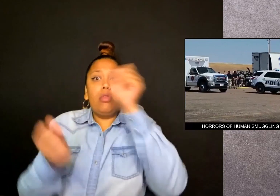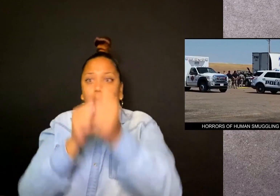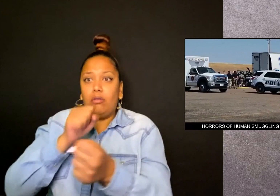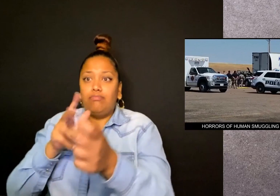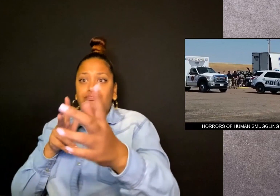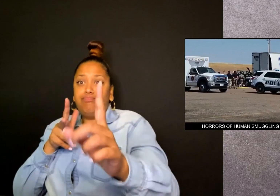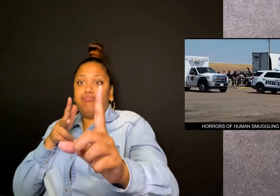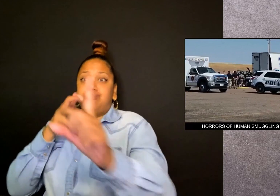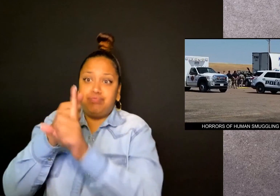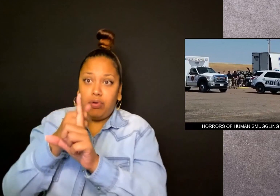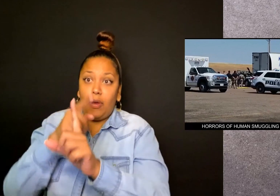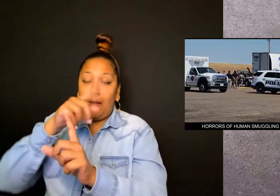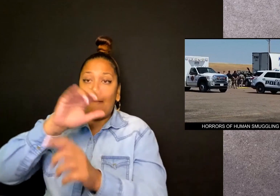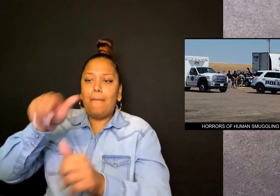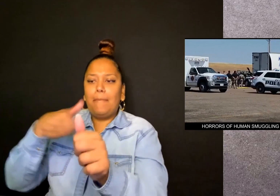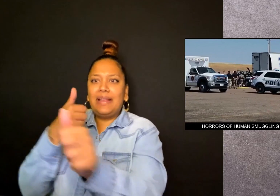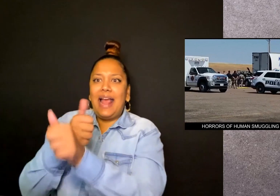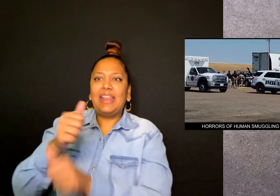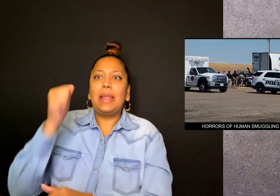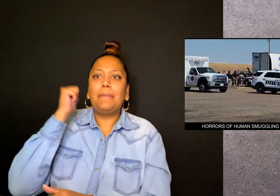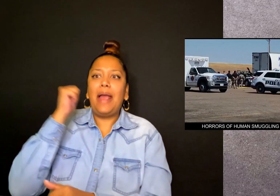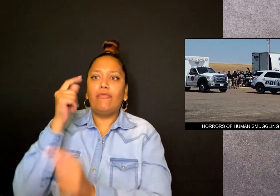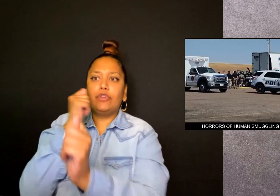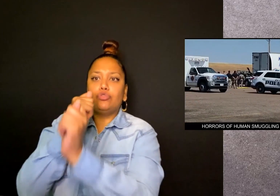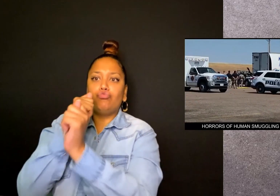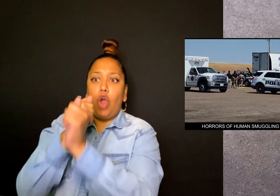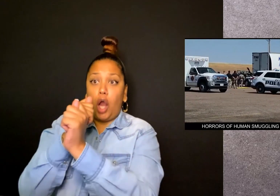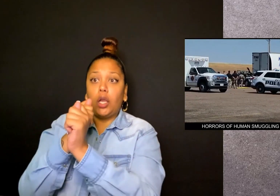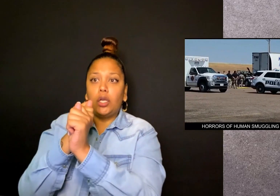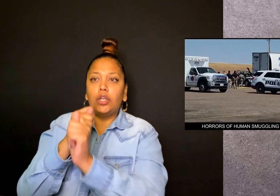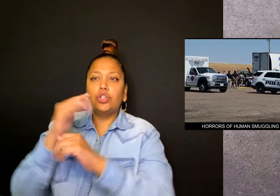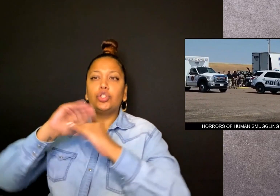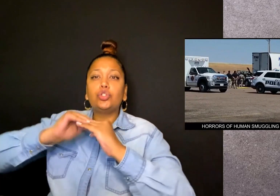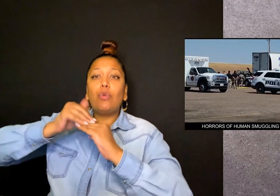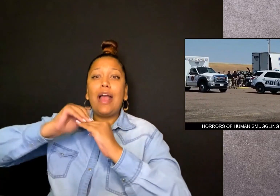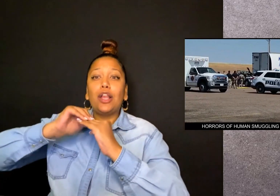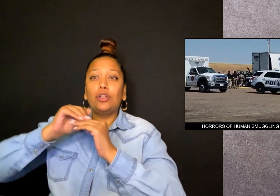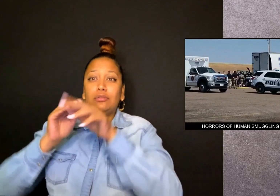and slammed into the back of a parked semitruck trailer